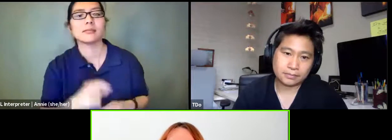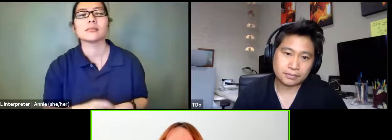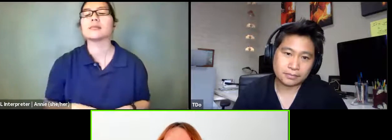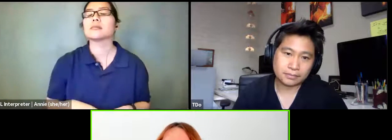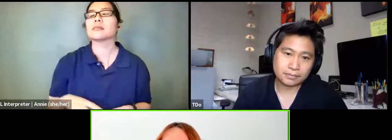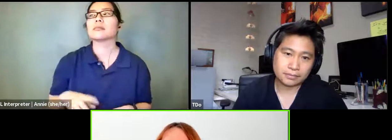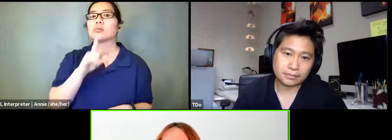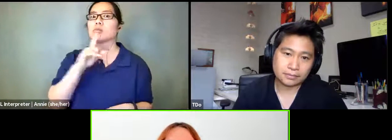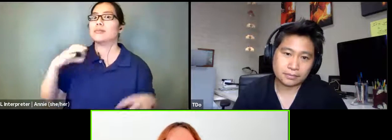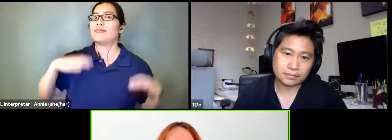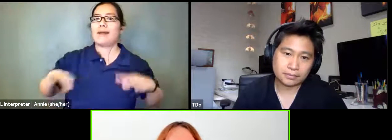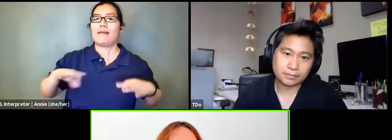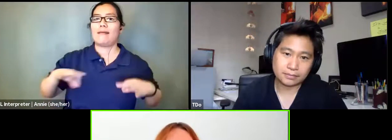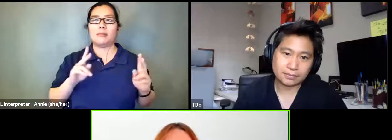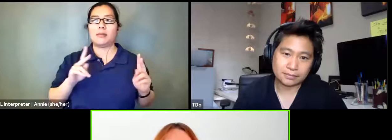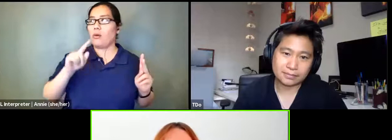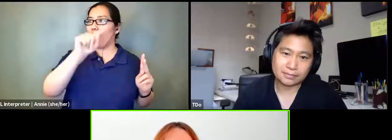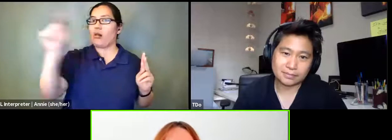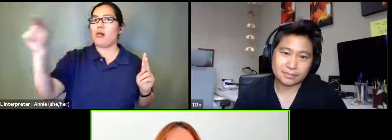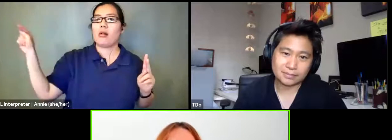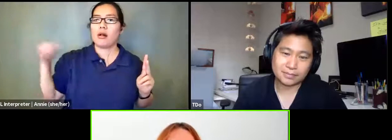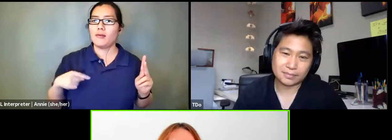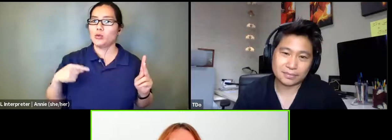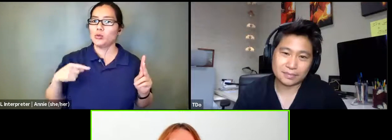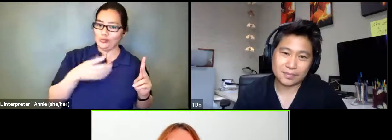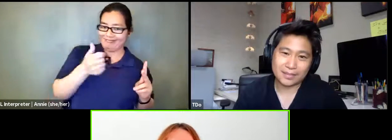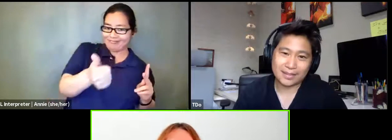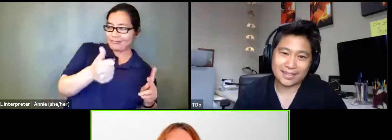more about exactly how you did it. What did you do? How did you make it happen?